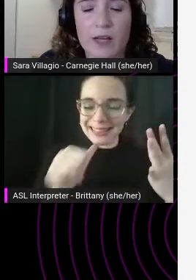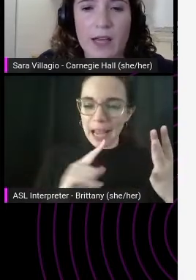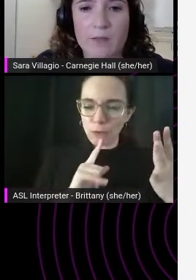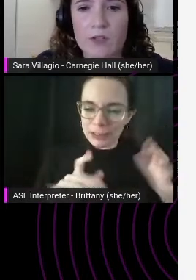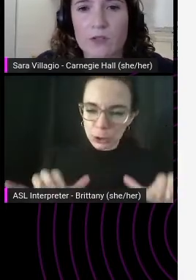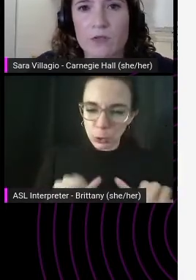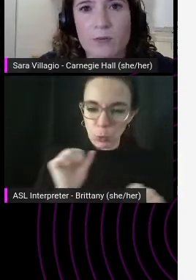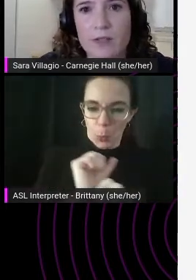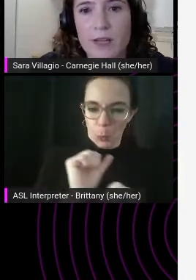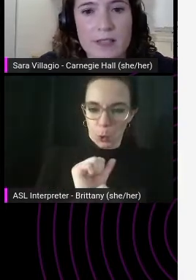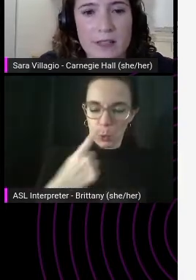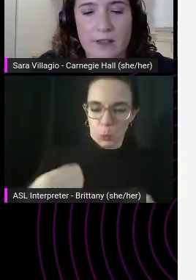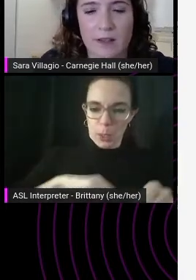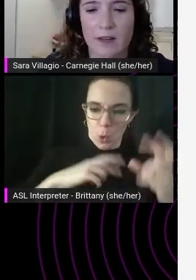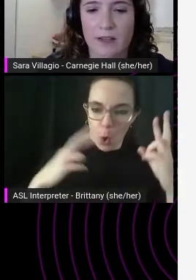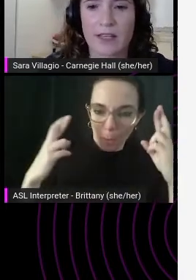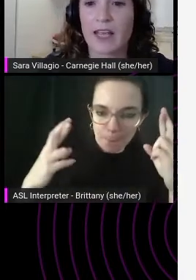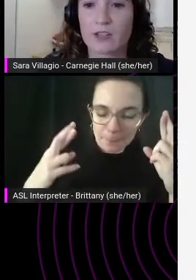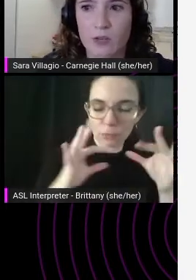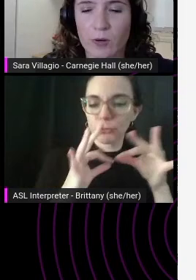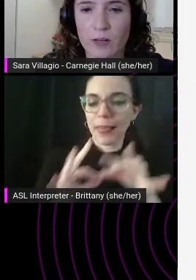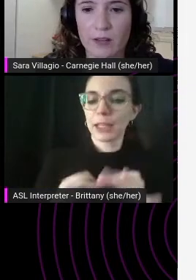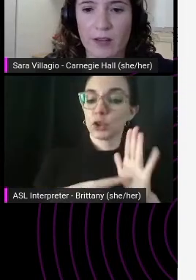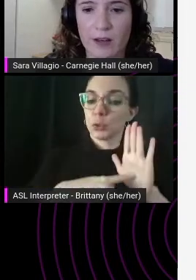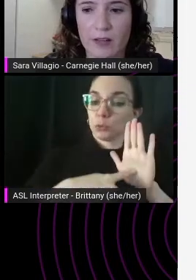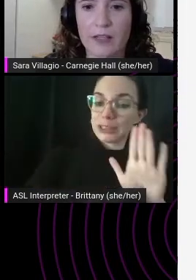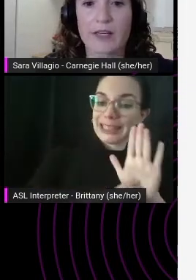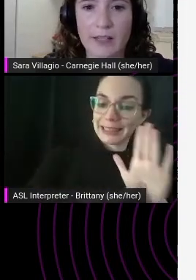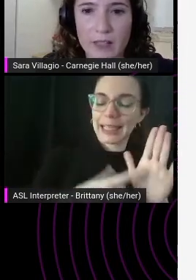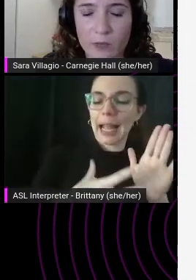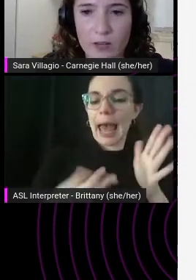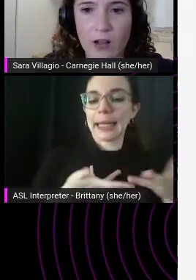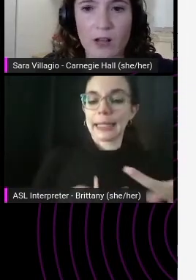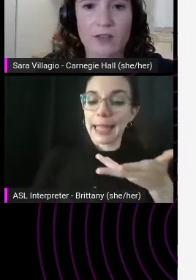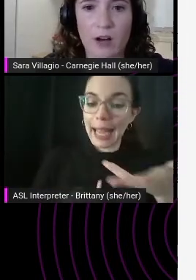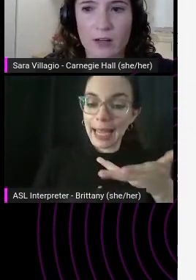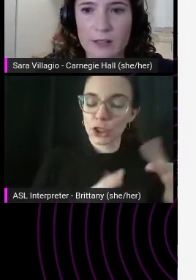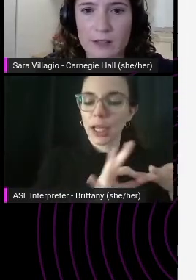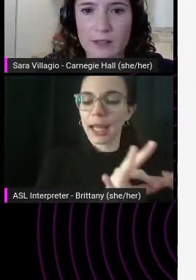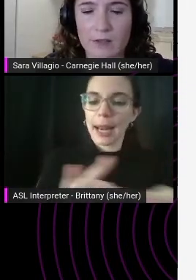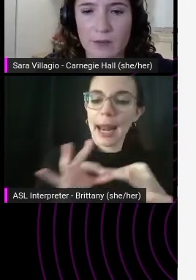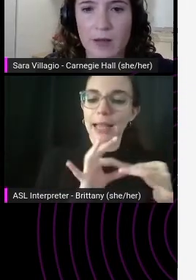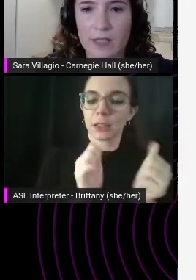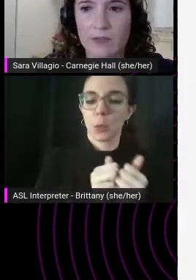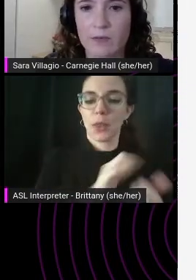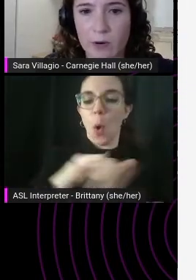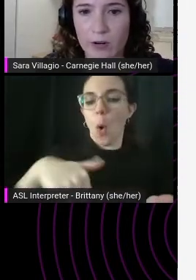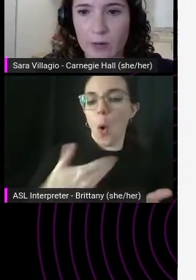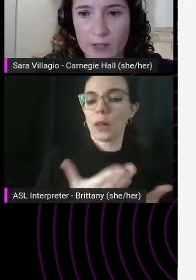when it came to presenting, engaging with, and connecting with all of the audiences of the many different programs